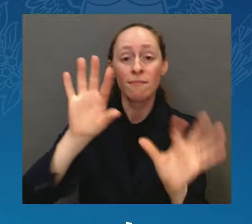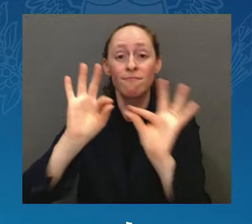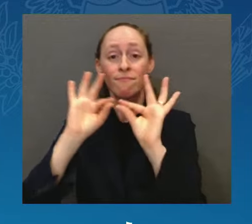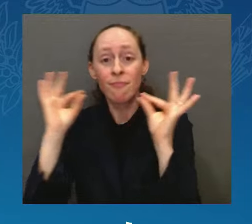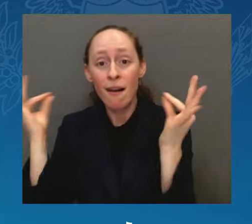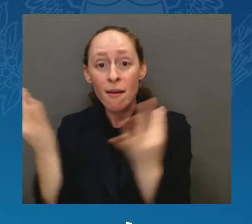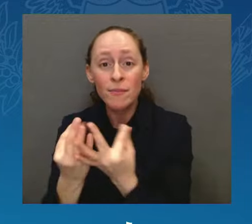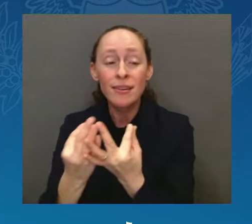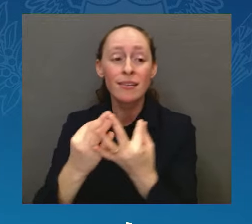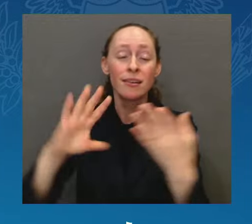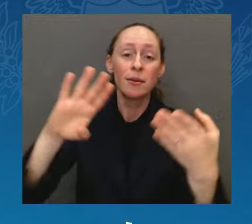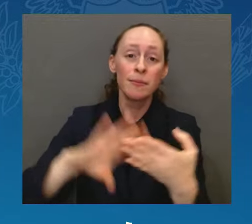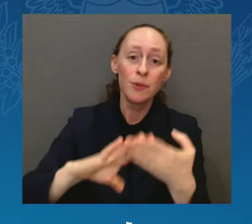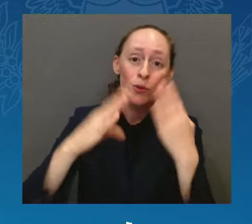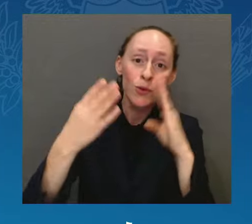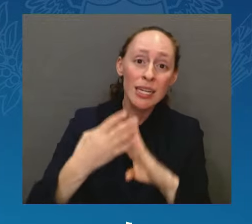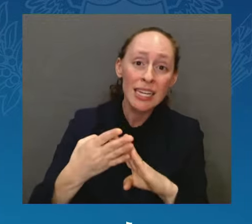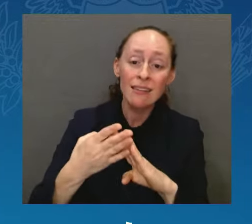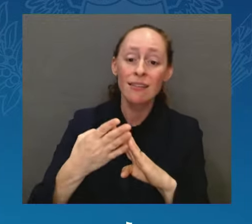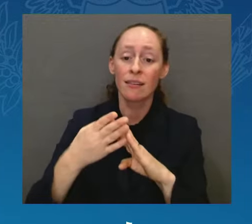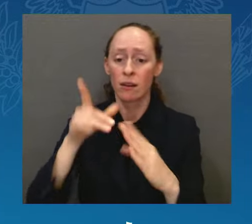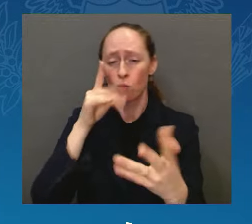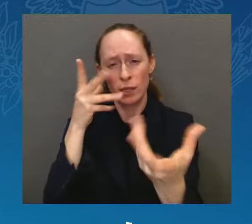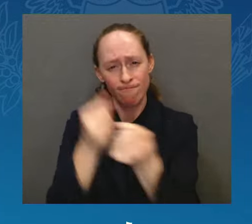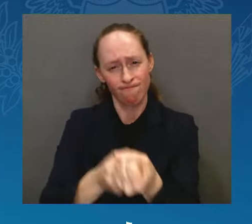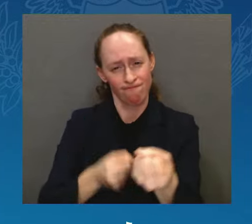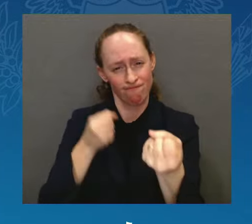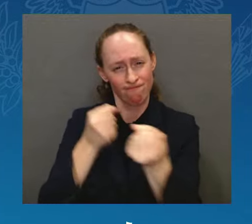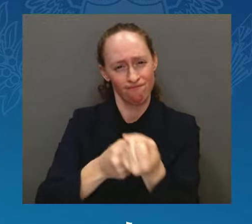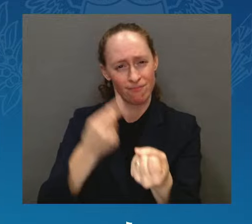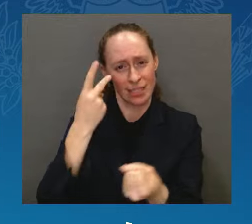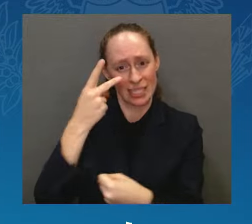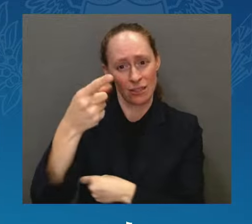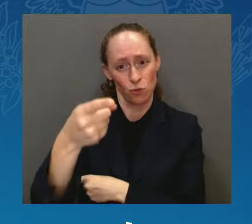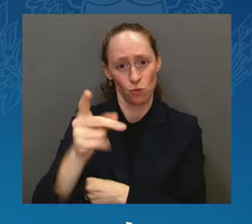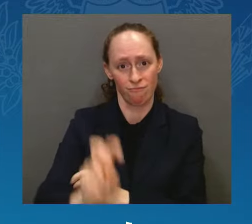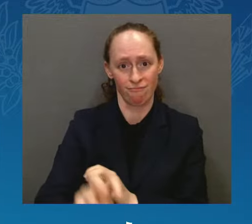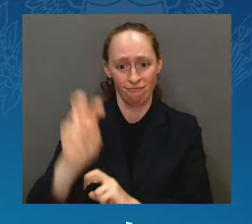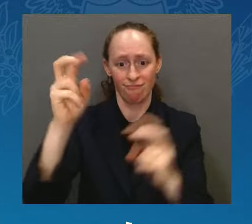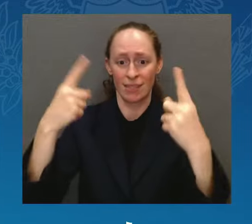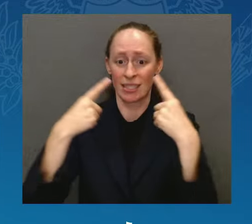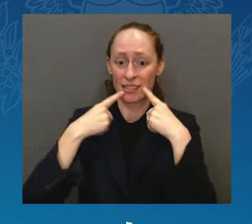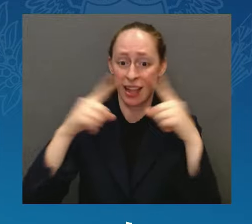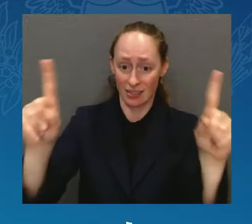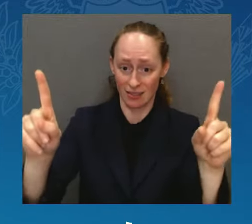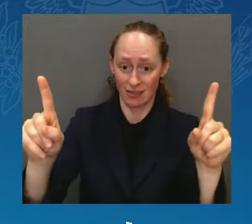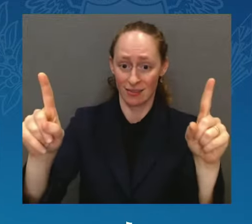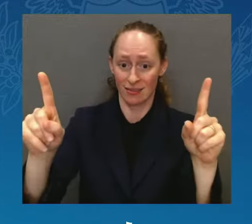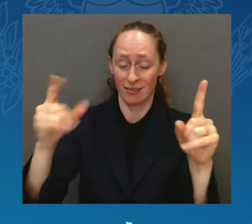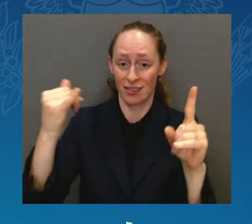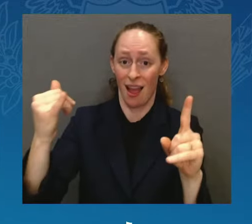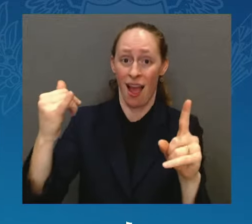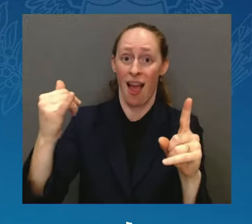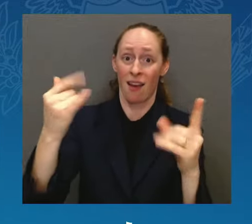that is your duty that we impose on you at the same time that we impose on you all of the pride